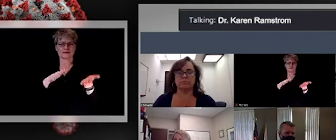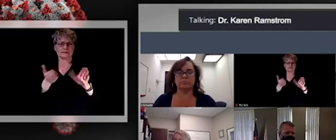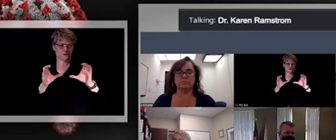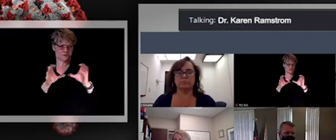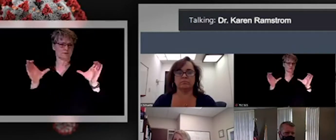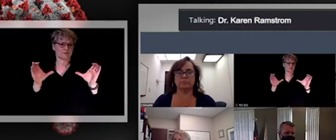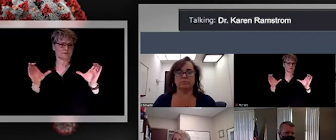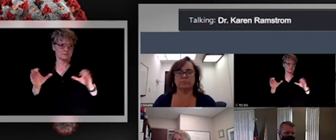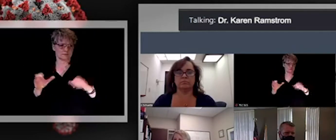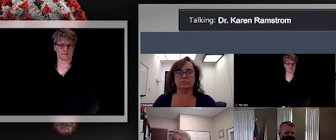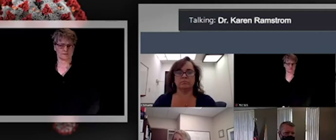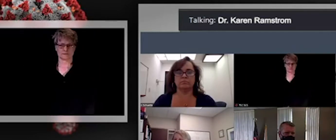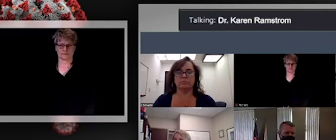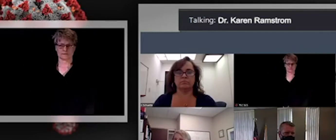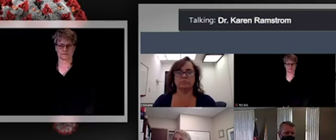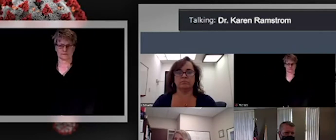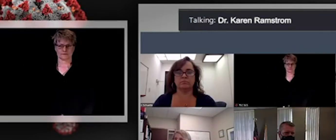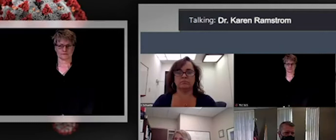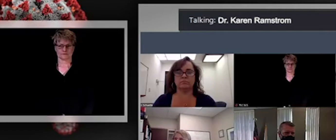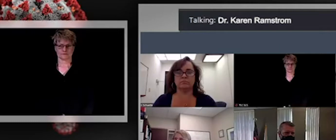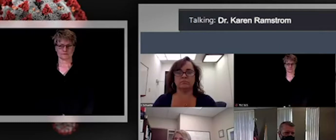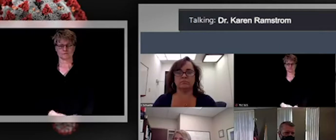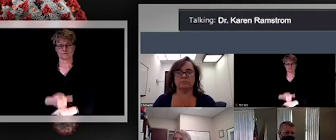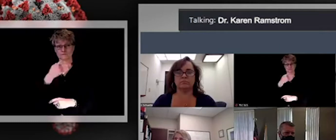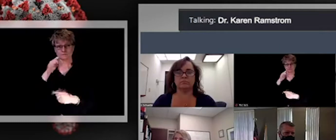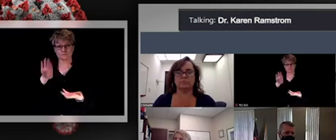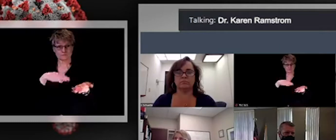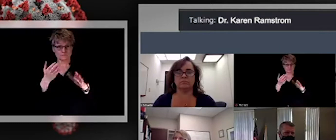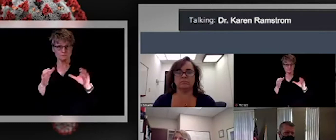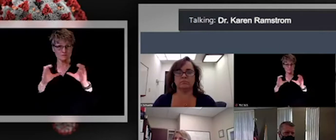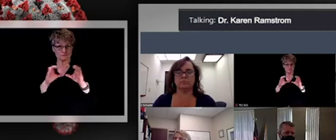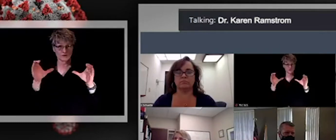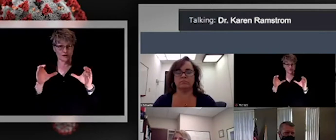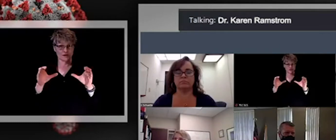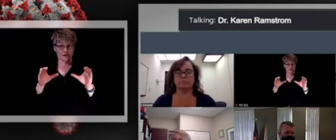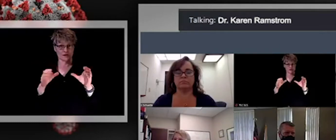part of the death certificate actually records the course, the sequence of events that led